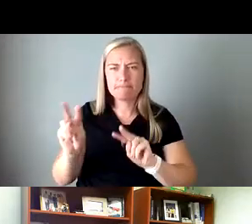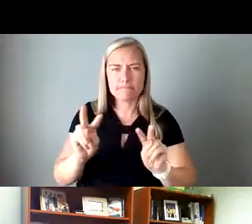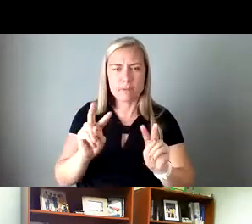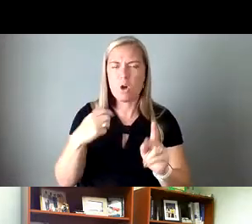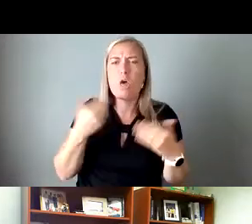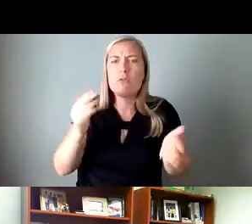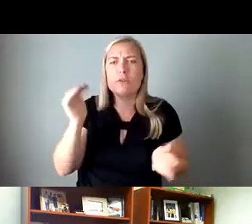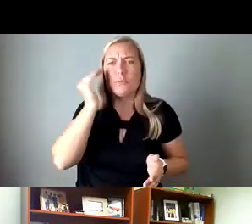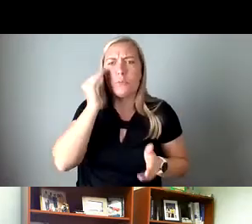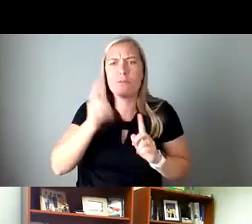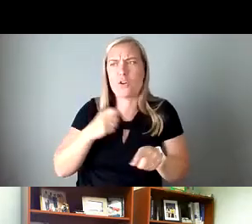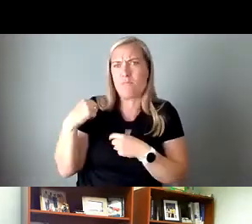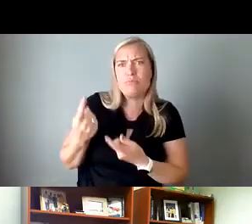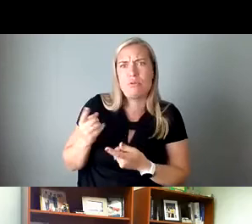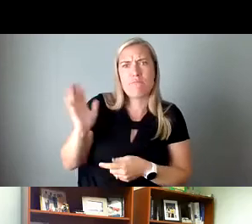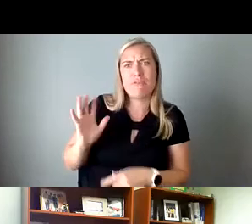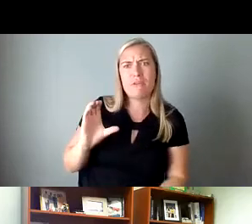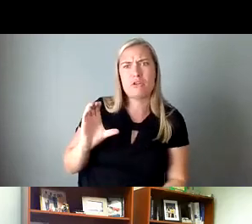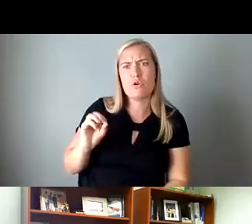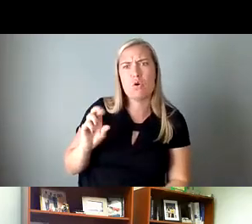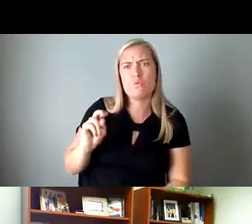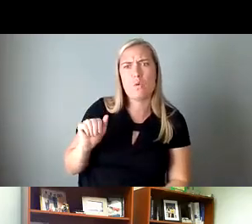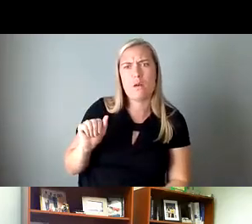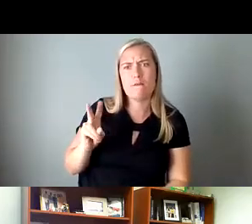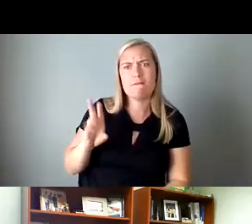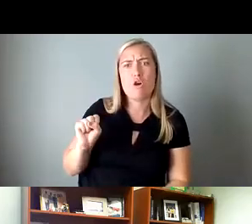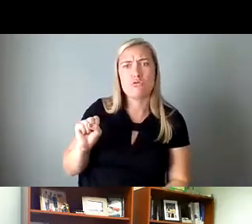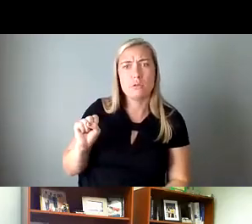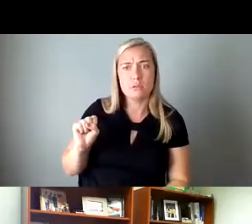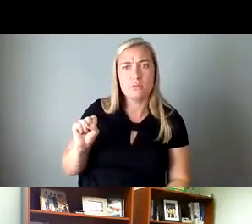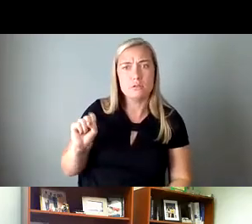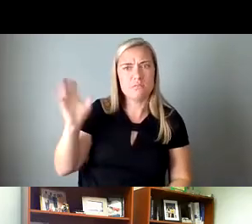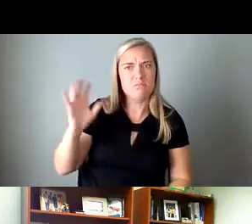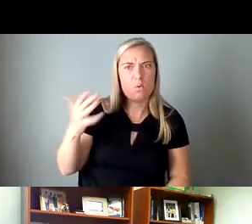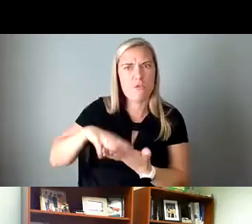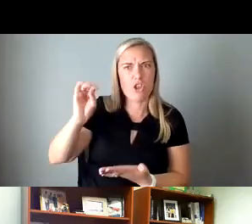that we had thought would become pandemics. The preclinical step which is where you have a product